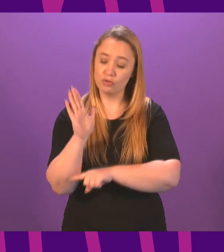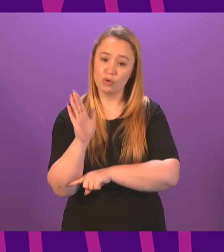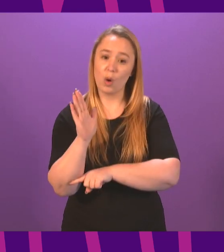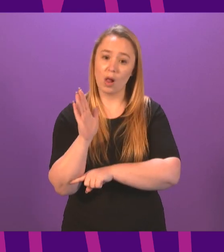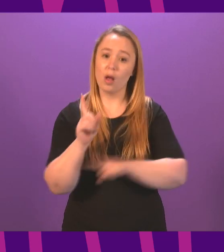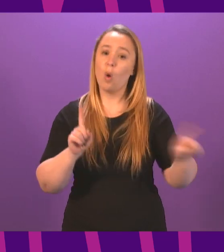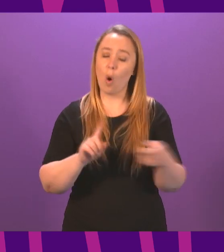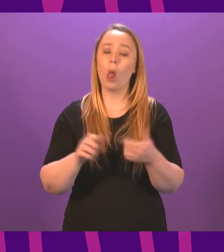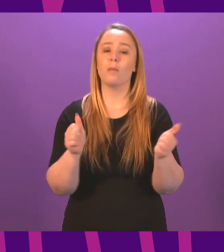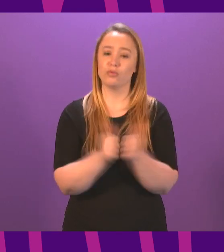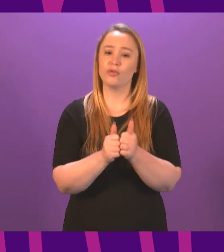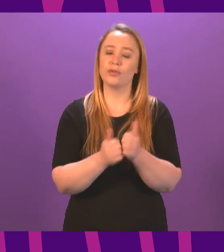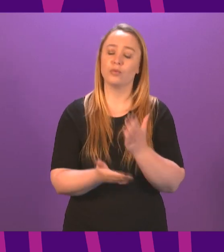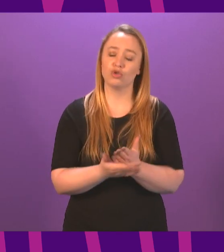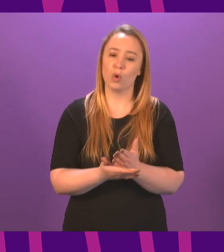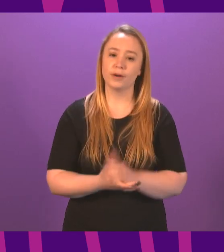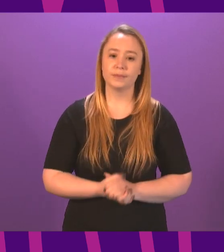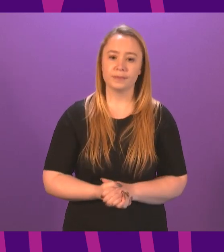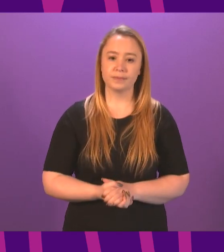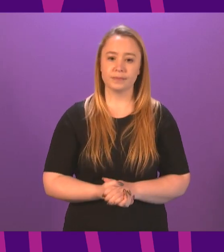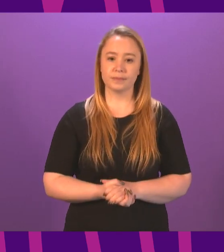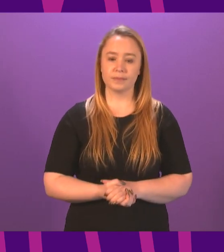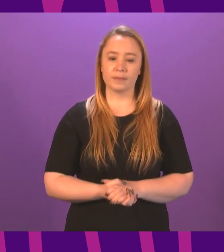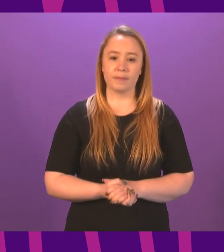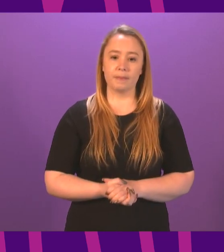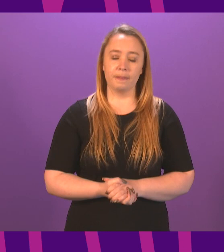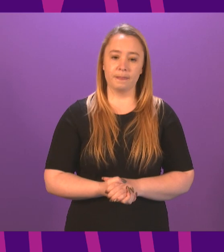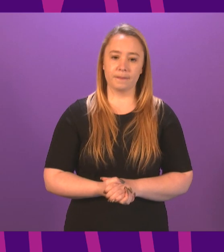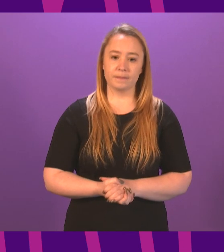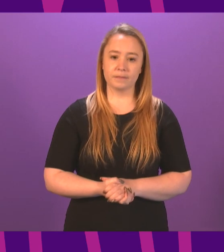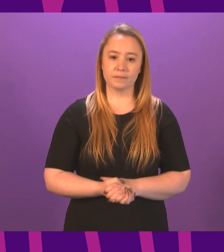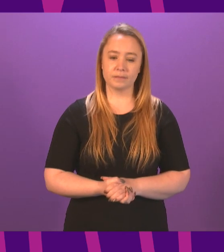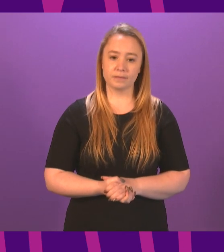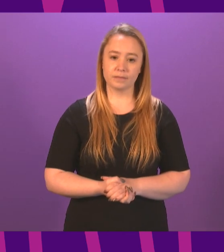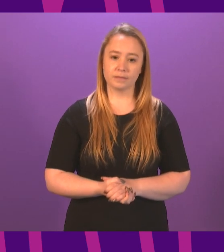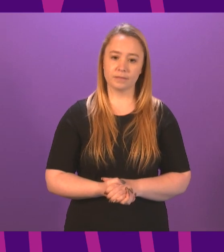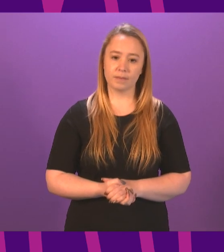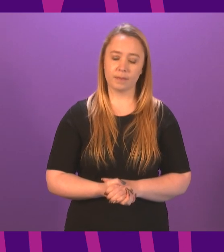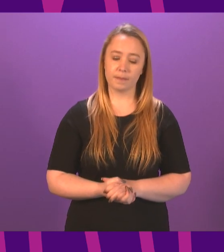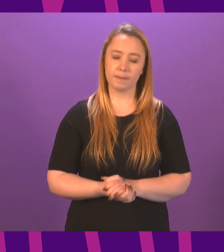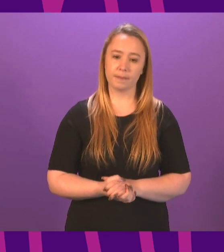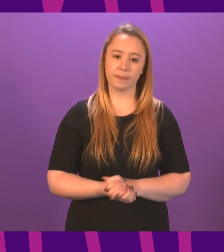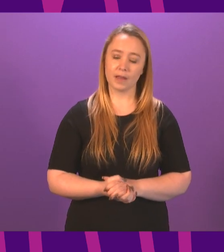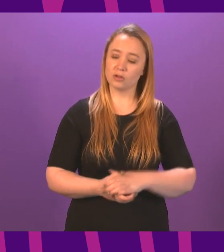that lies behind that. In general, people want a Government that works with them, not against them, on things